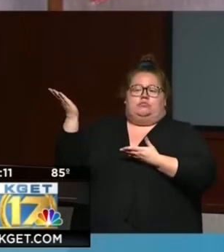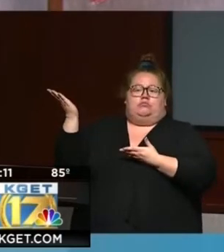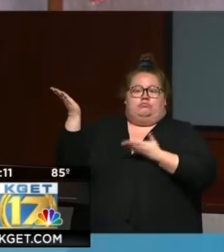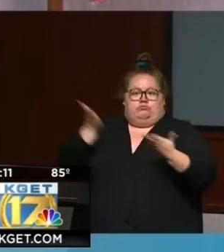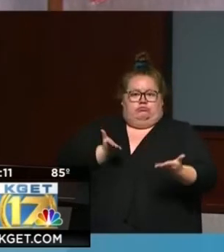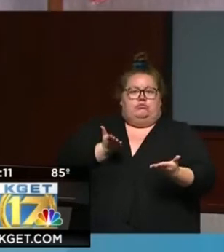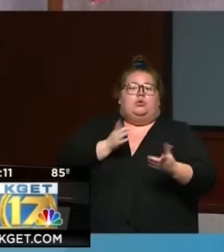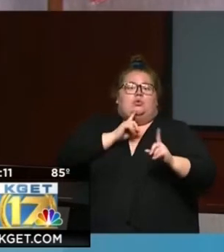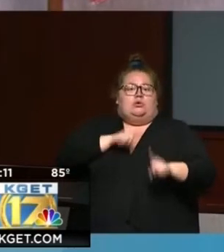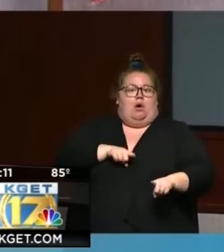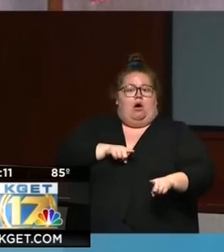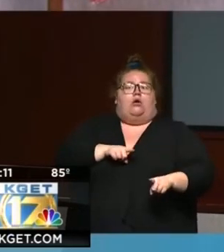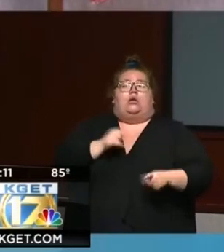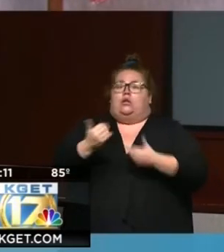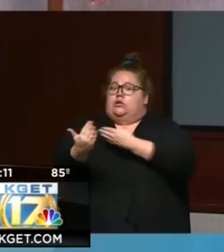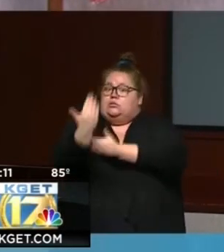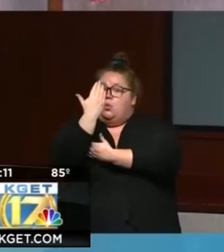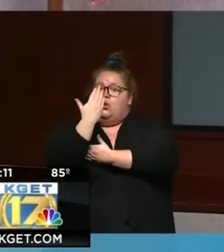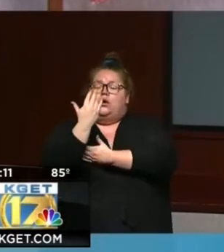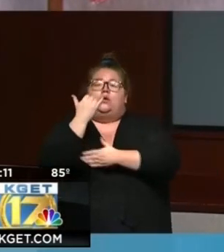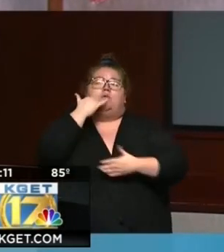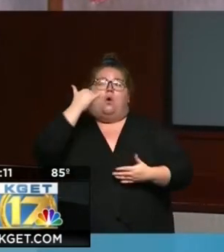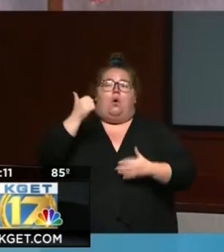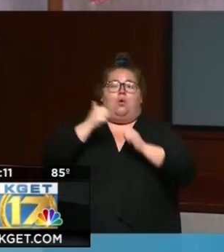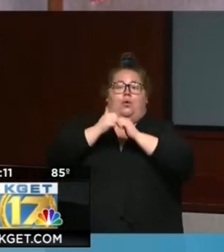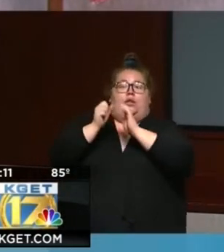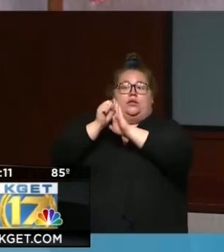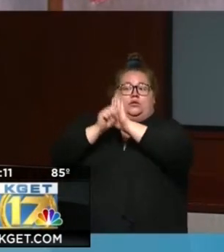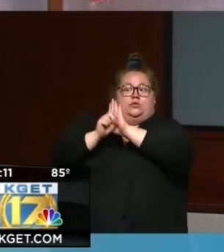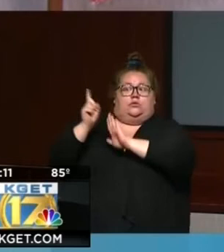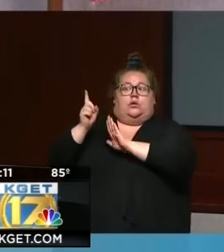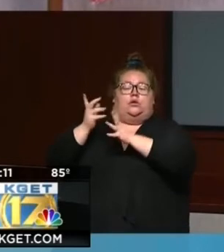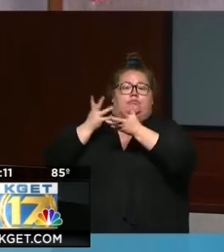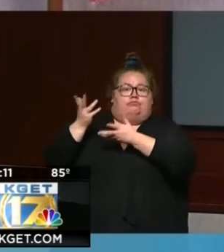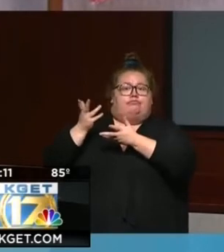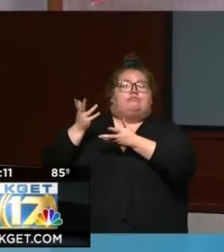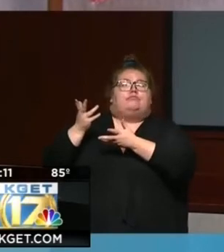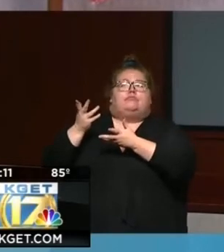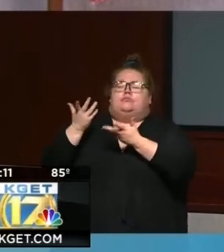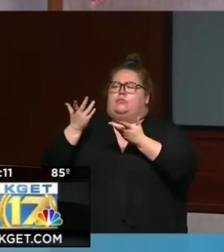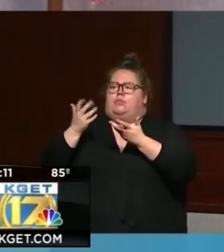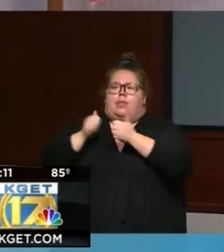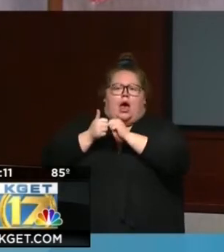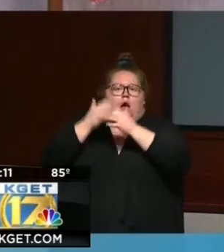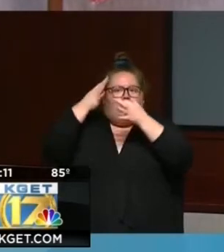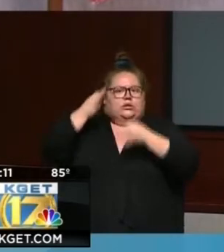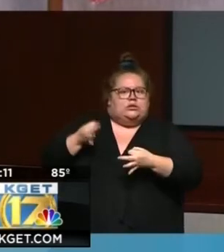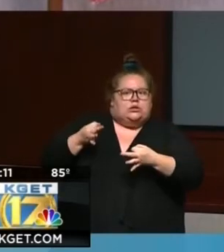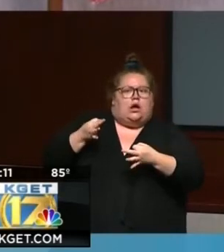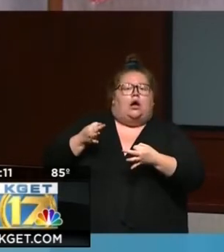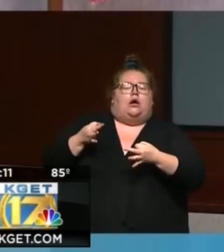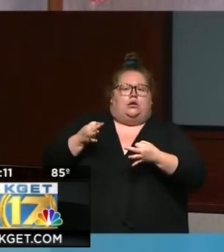LOCALLY. AND, YES, THEY HAVE BEEN RESPONDING. AGAIN WE ARE ON A CALL THIS